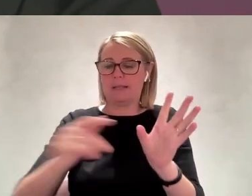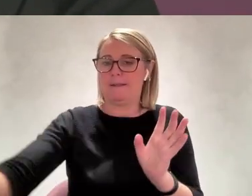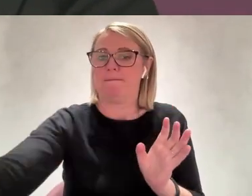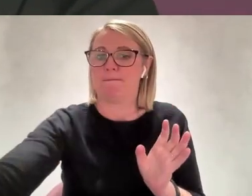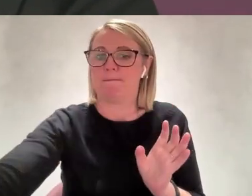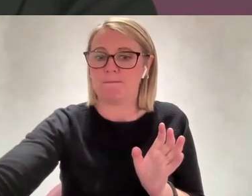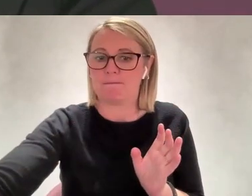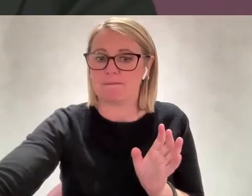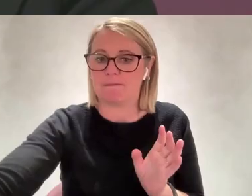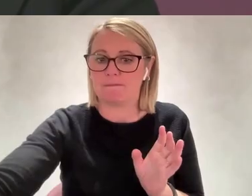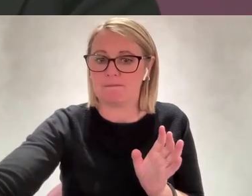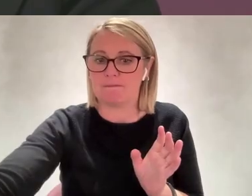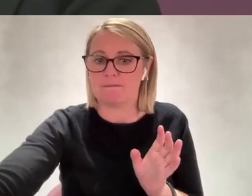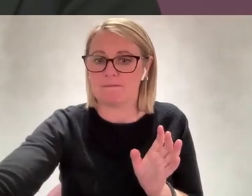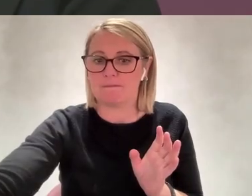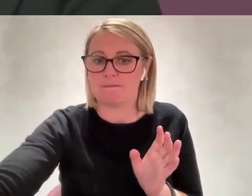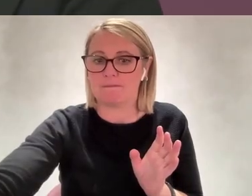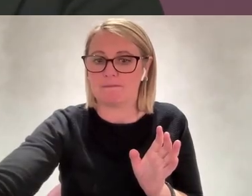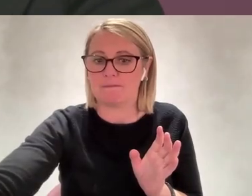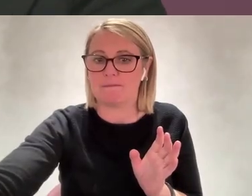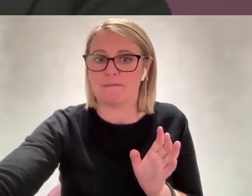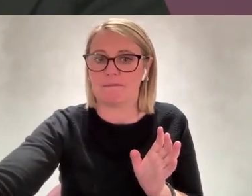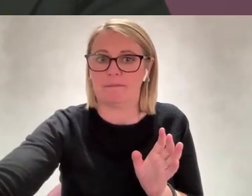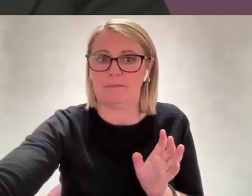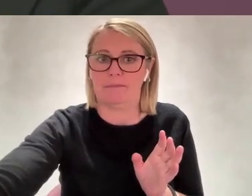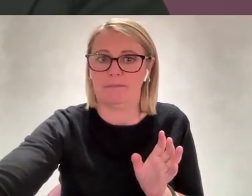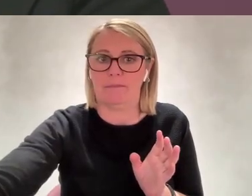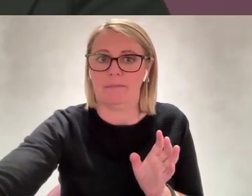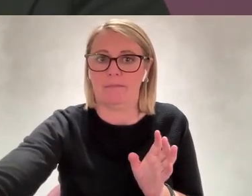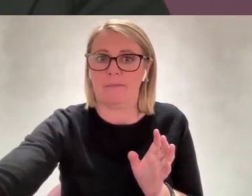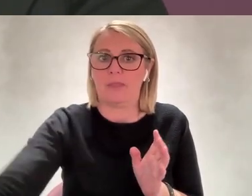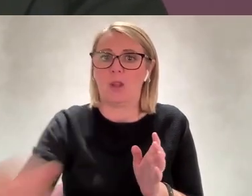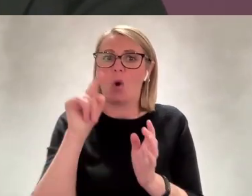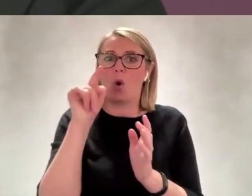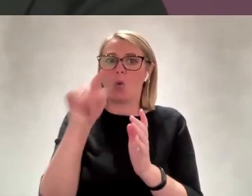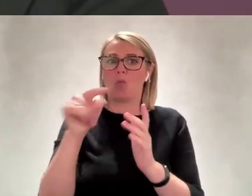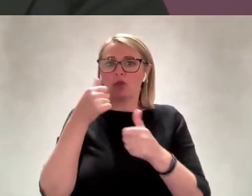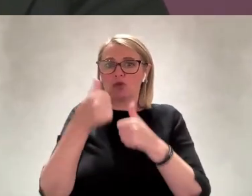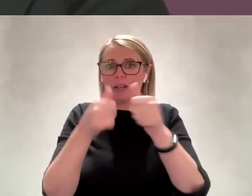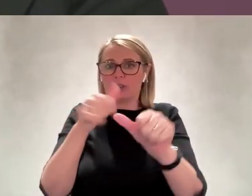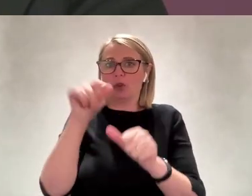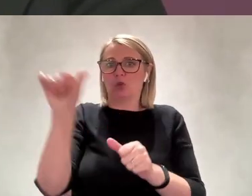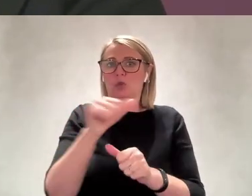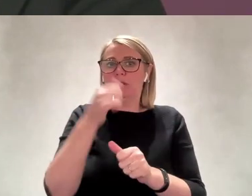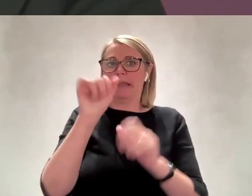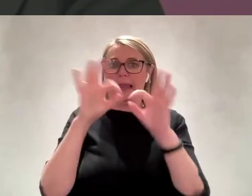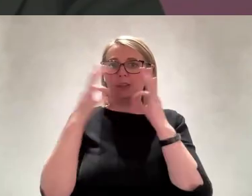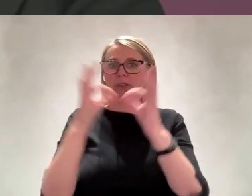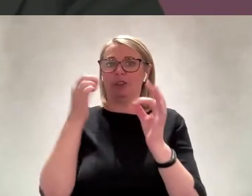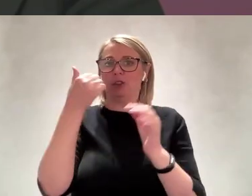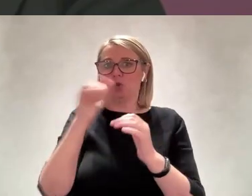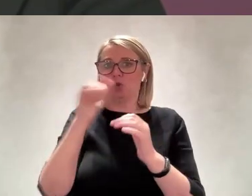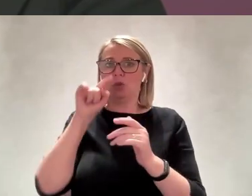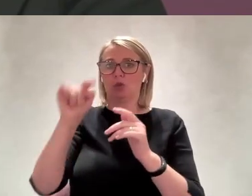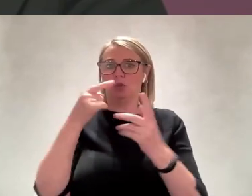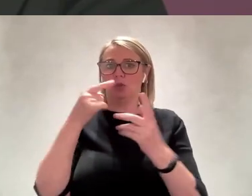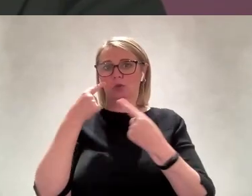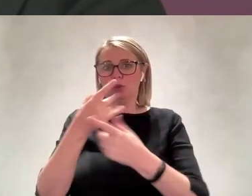What strategies should agencies implement to address the misuse or unauthorised disclosure of information